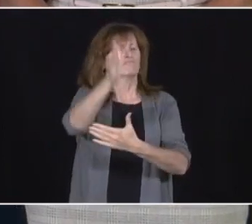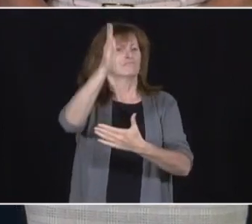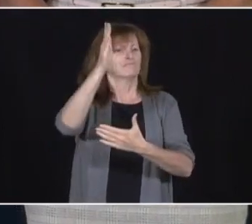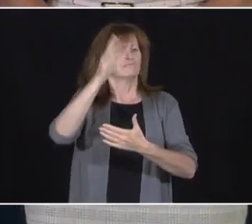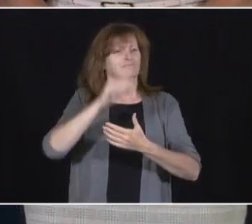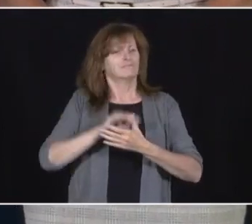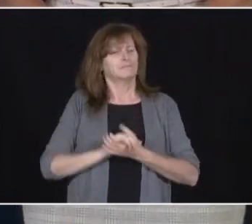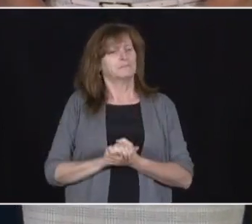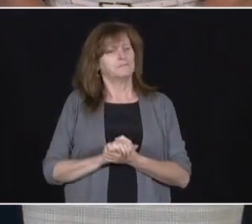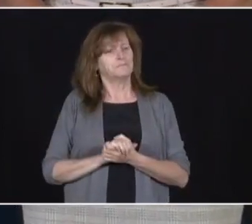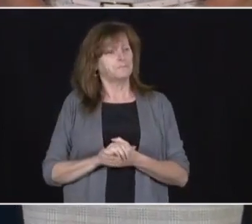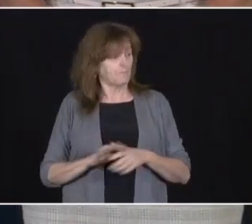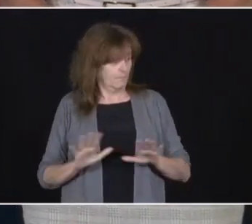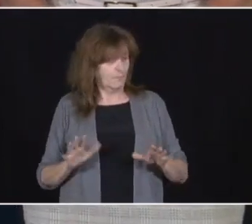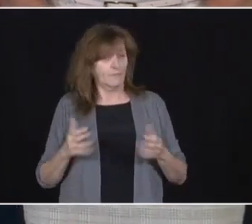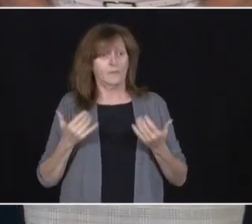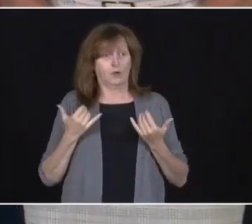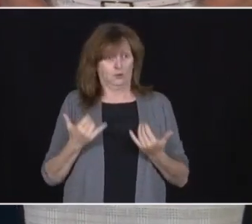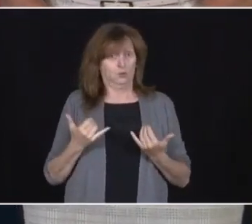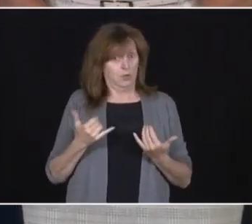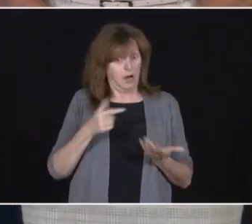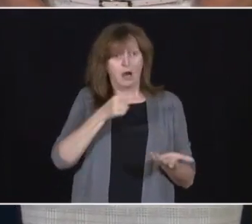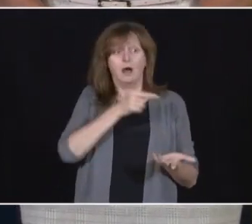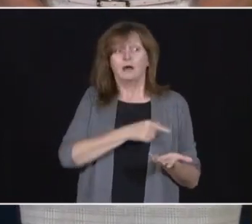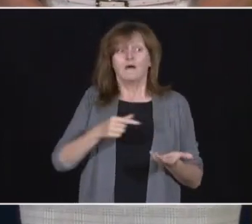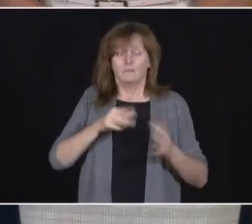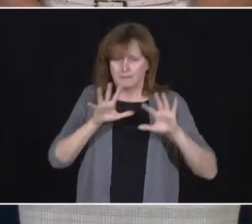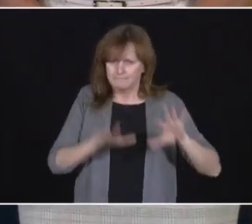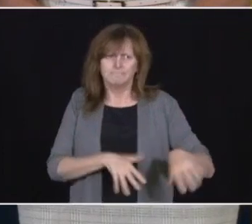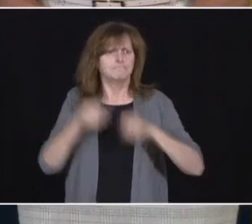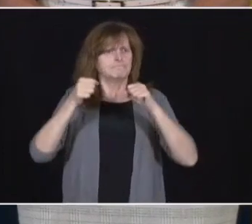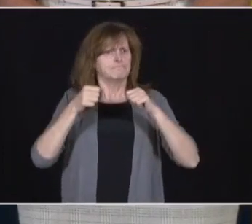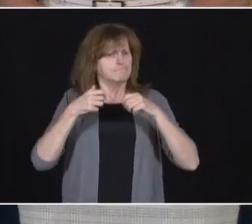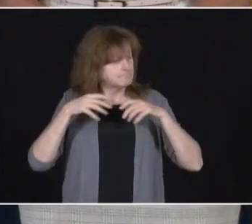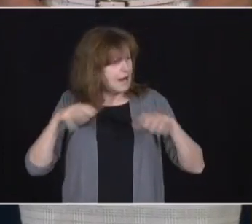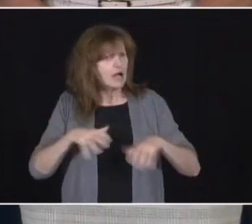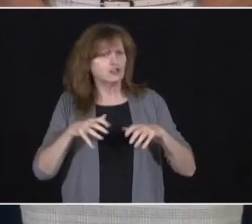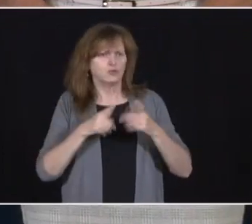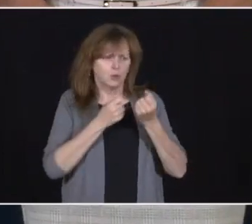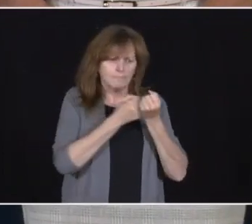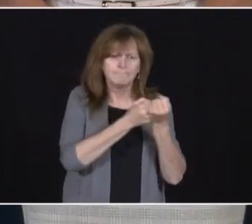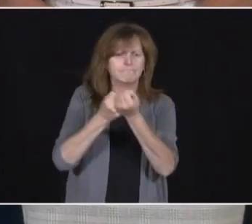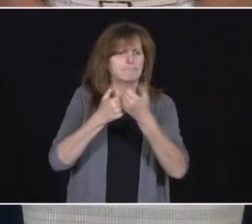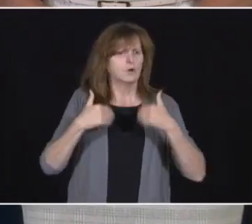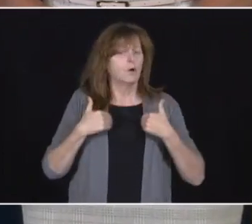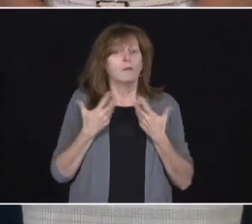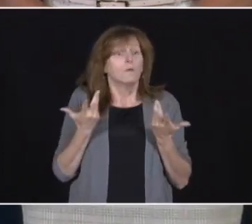people reaching their full potential. So today, our government is taking further action to support our young people.